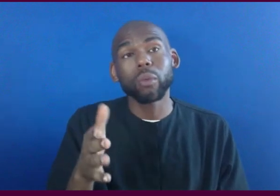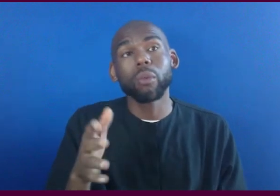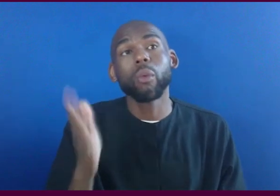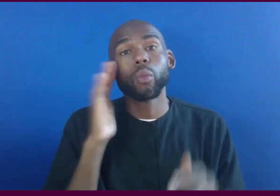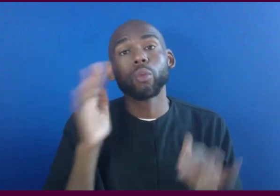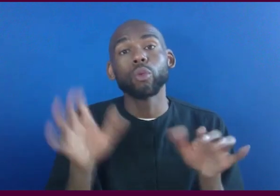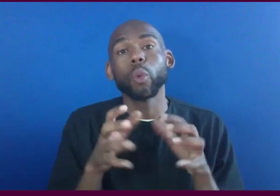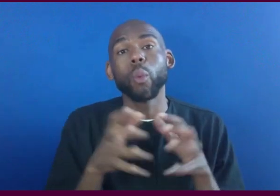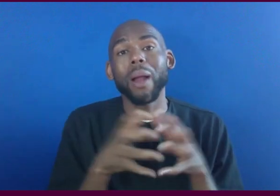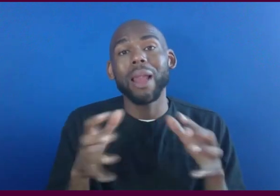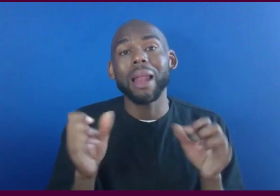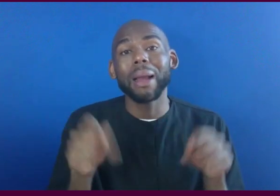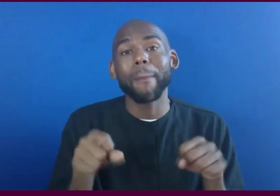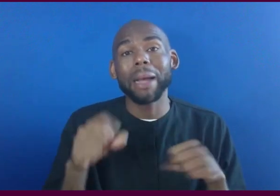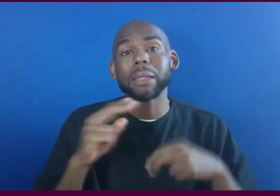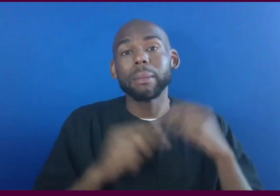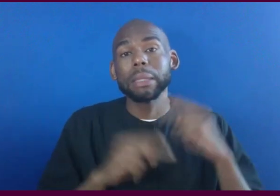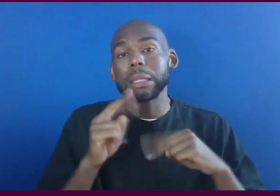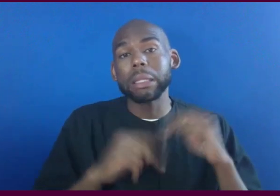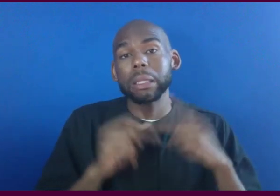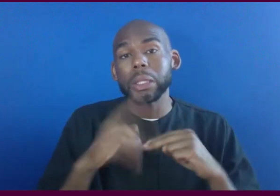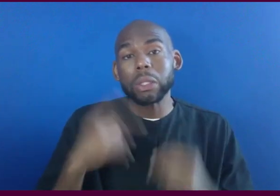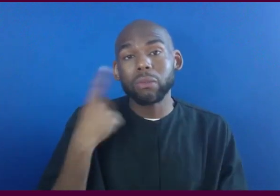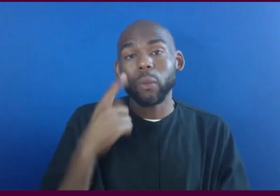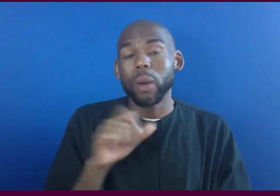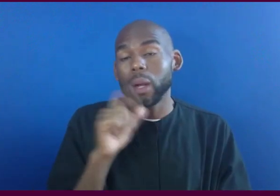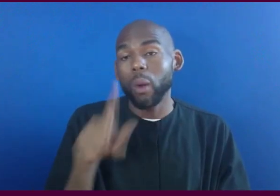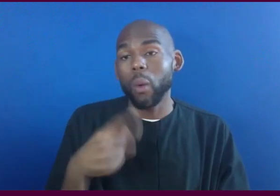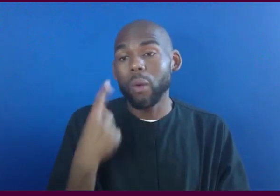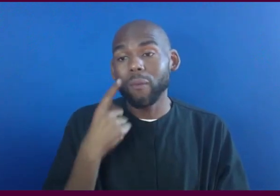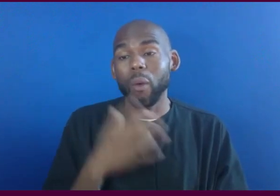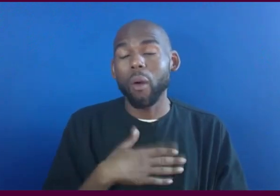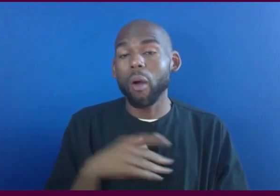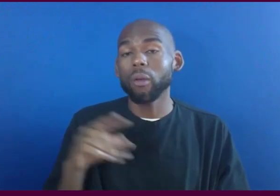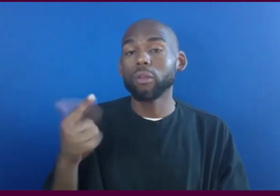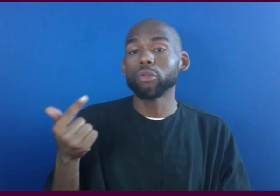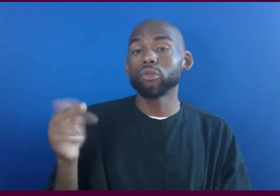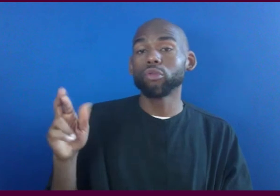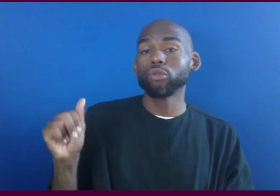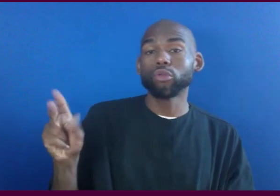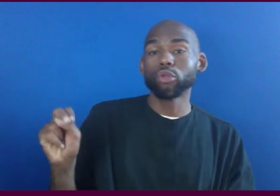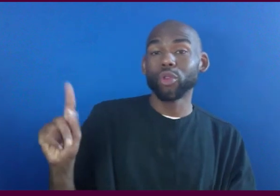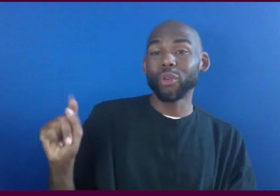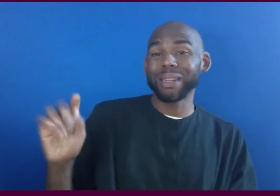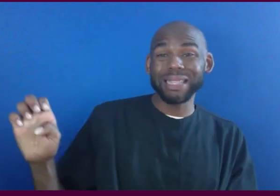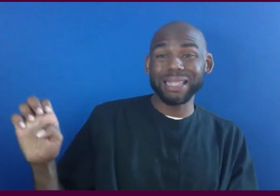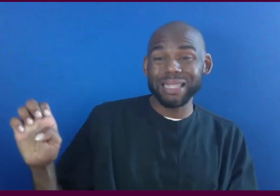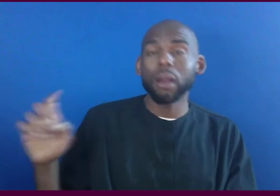to be doing a lot of capacity building for, not only for our grantees, but also just like